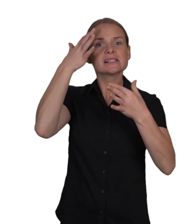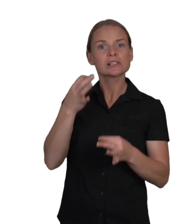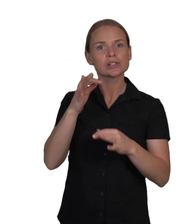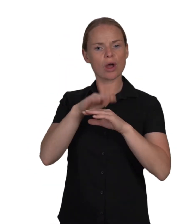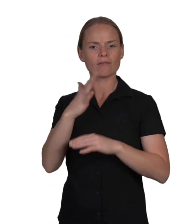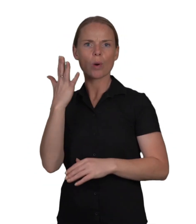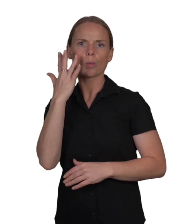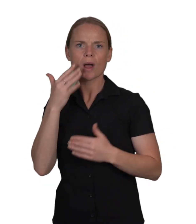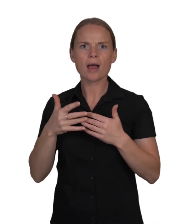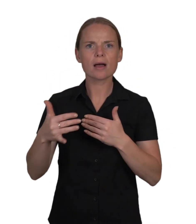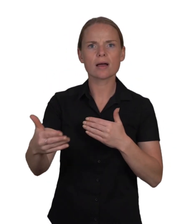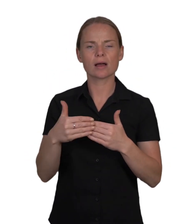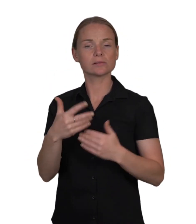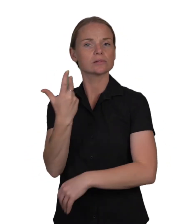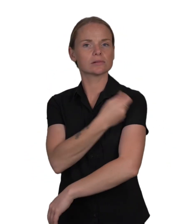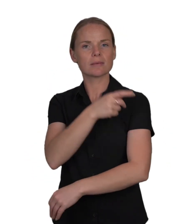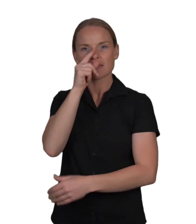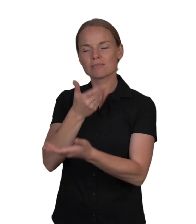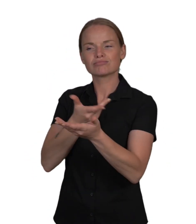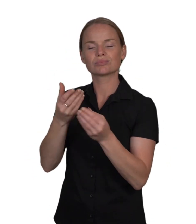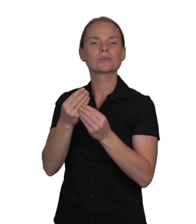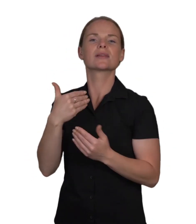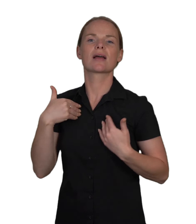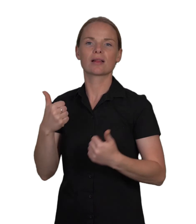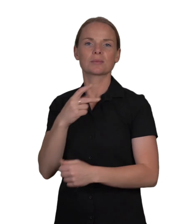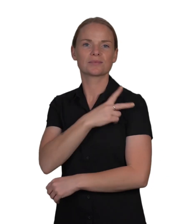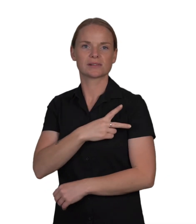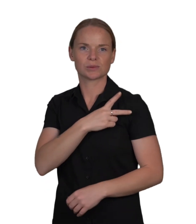You can discuss the decision in relation to timing of vaccination with your health professional.